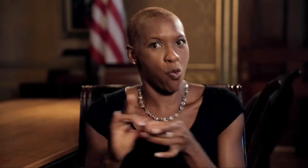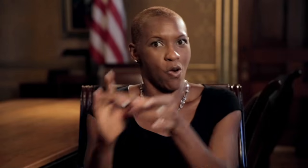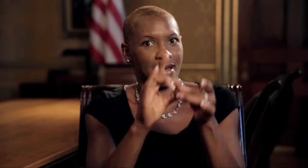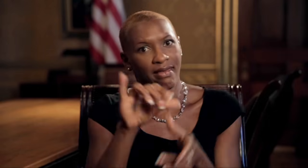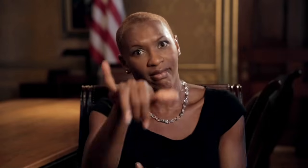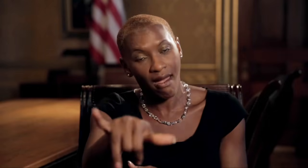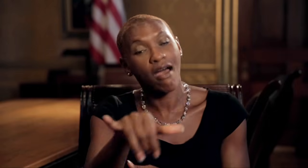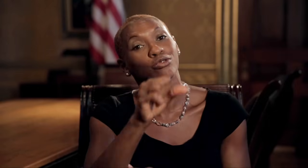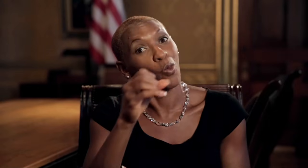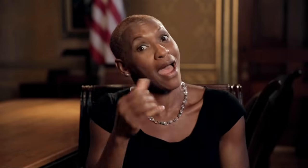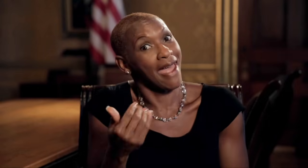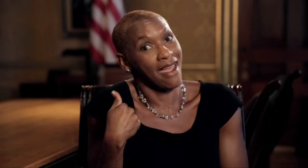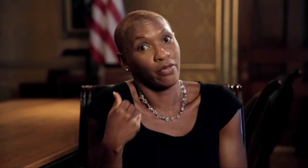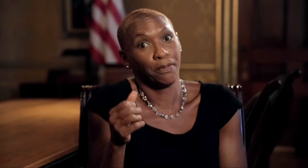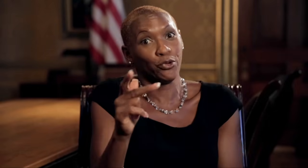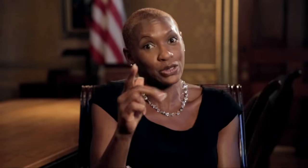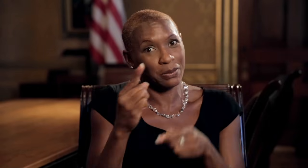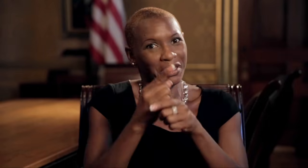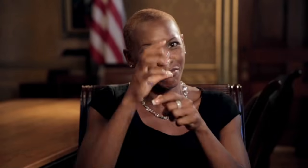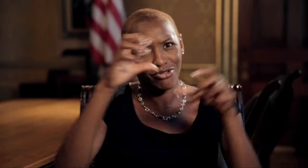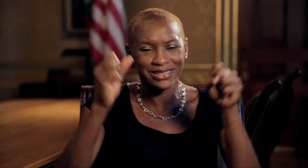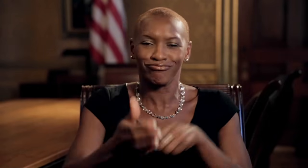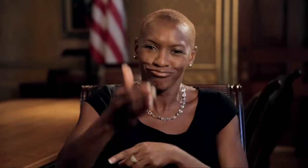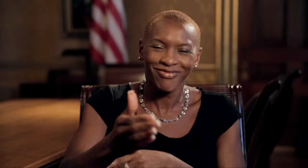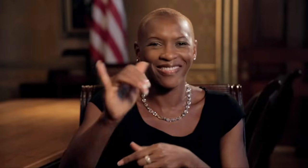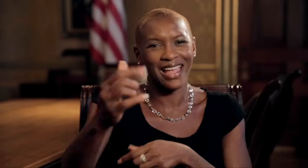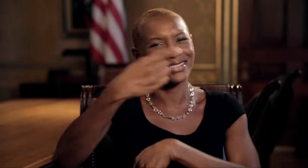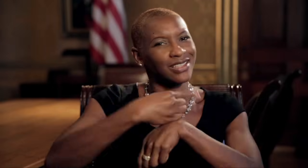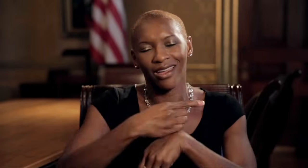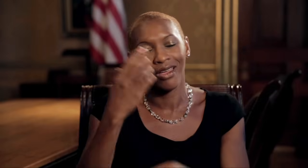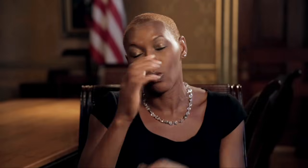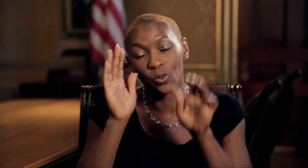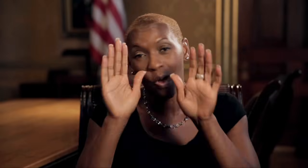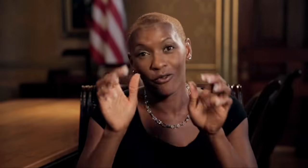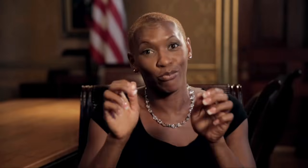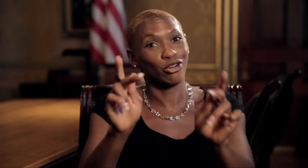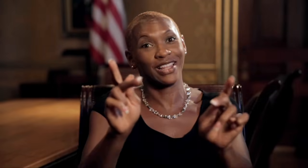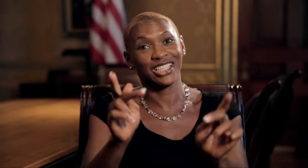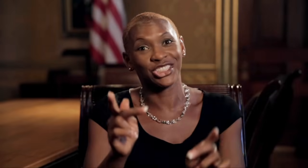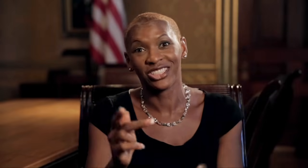I coordinated that, so I had the opportunity to meet the President and shake his hand that day. It was a wonderful privilege.